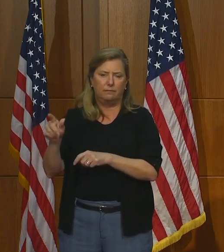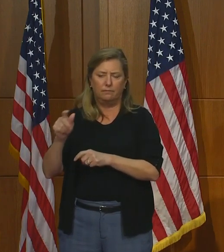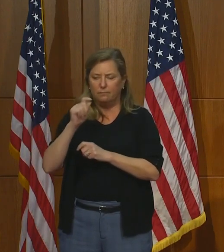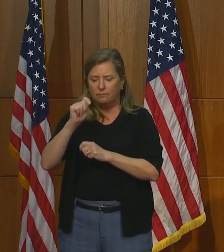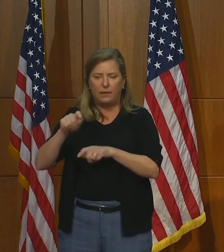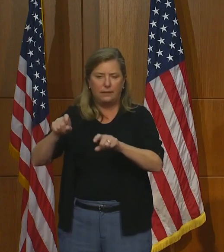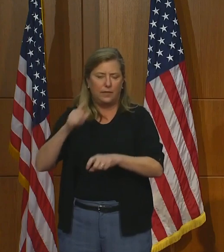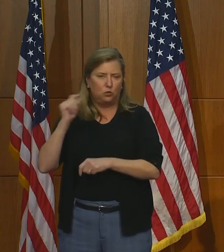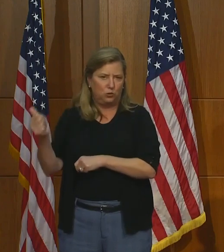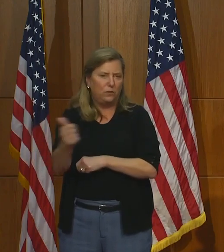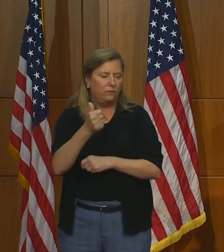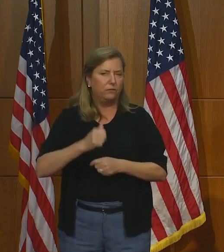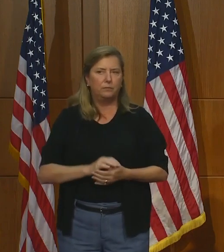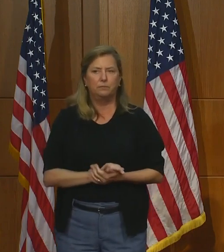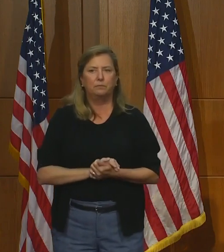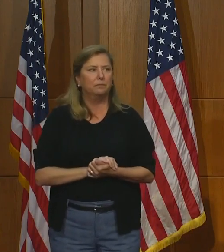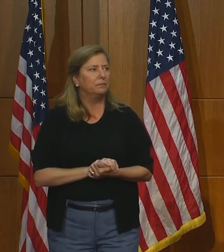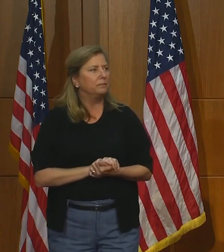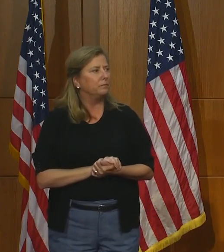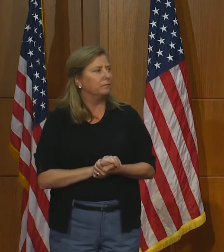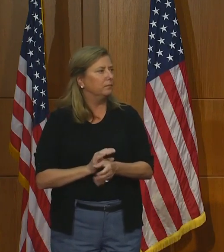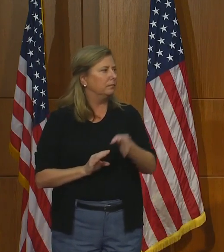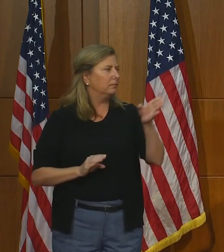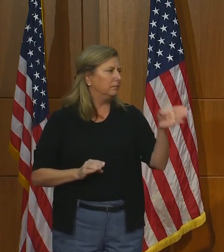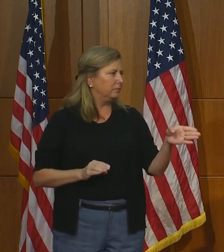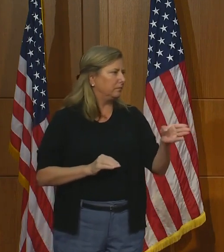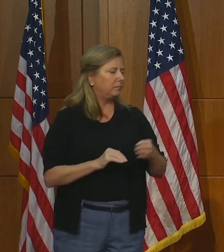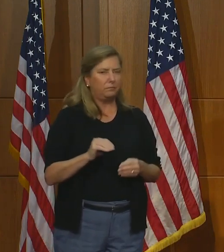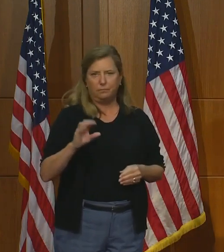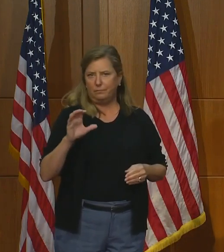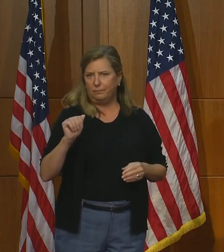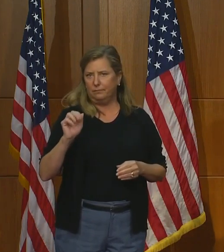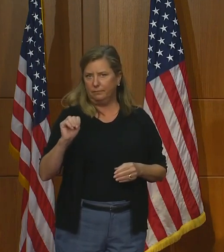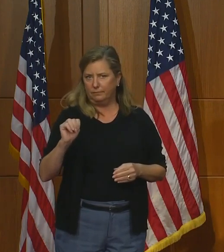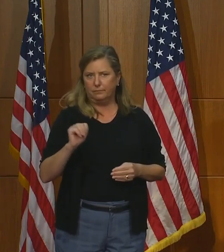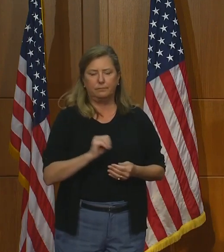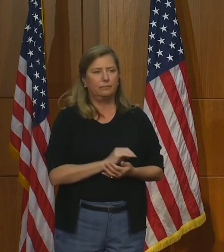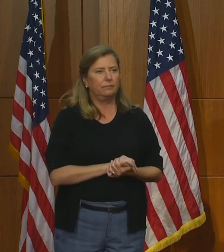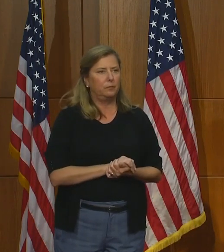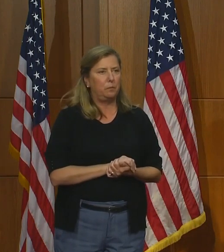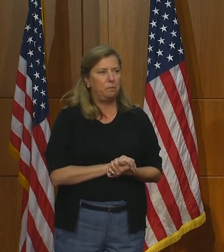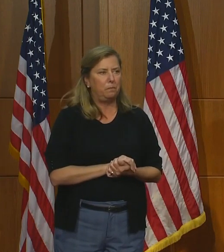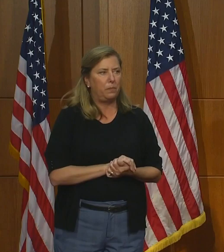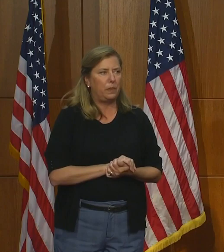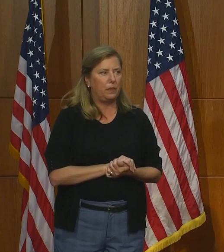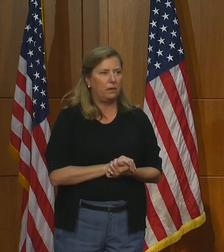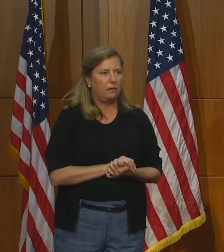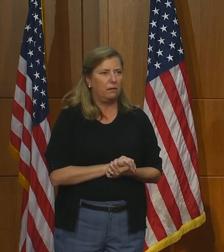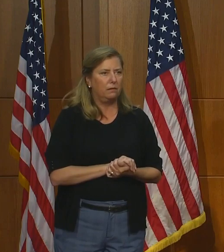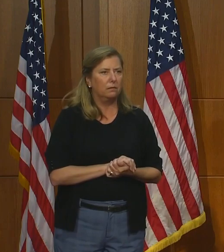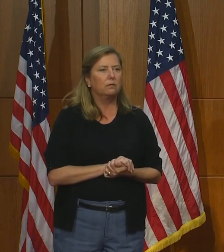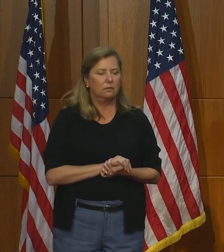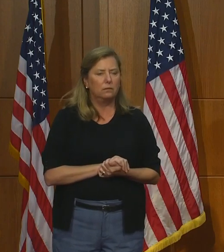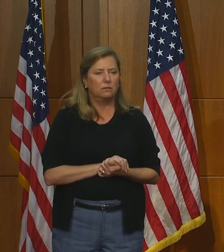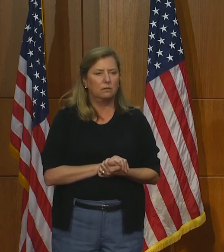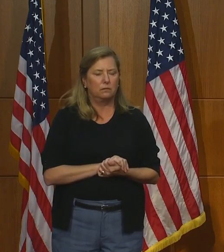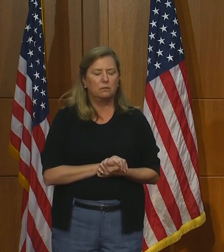AND OBTAINED A TESTING YOURSELF.